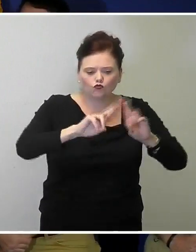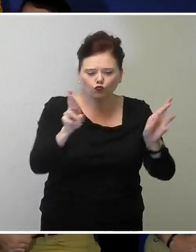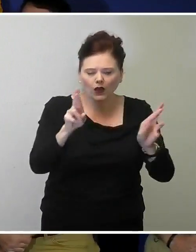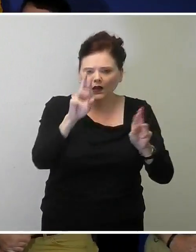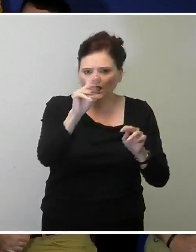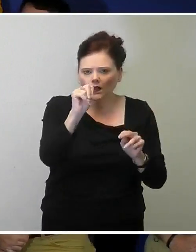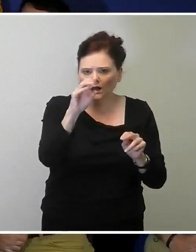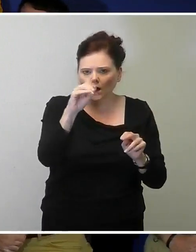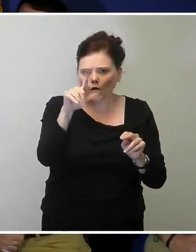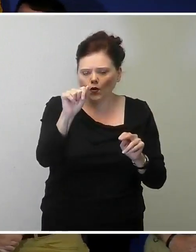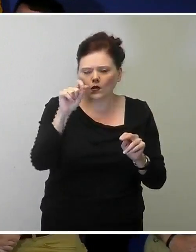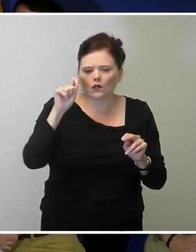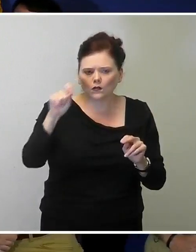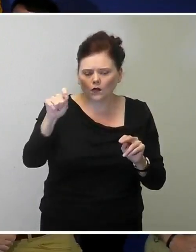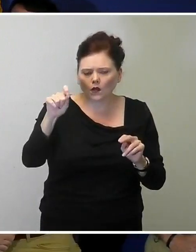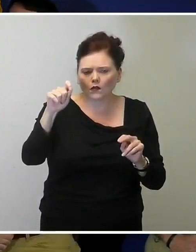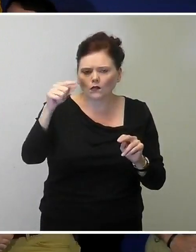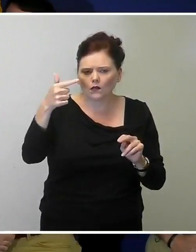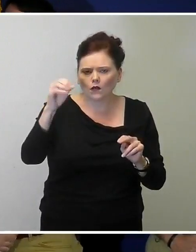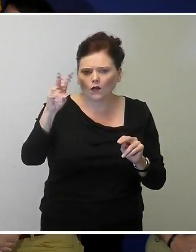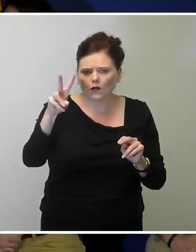WE TALKED WITH COUNTER PARTS IN